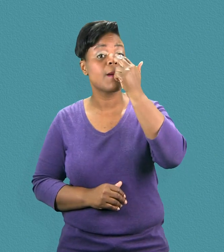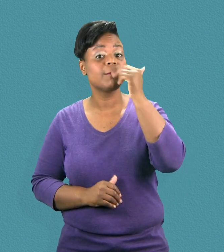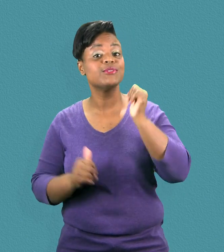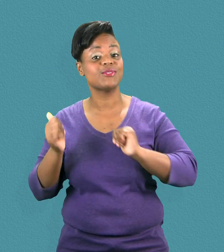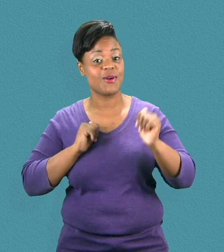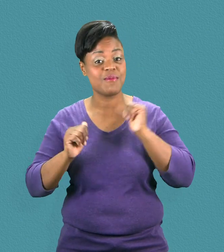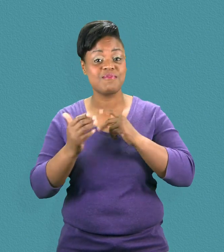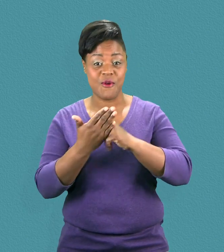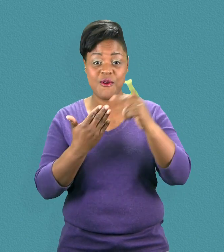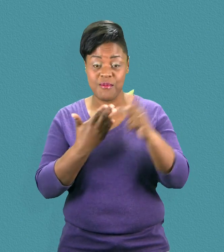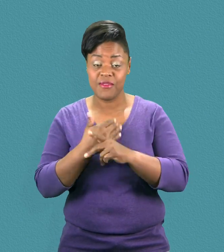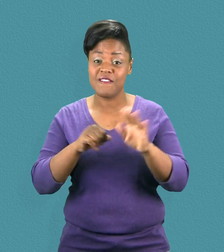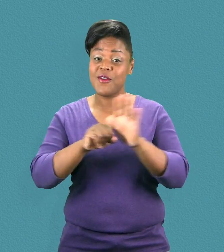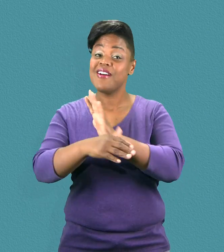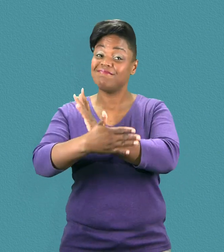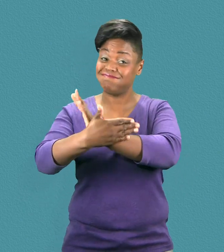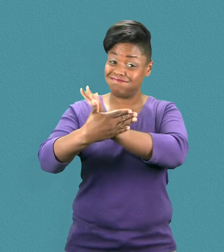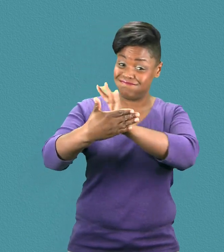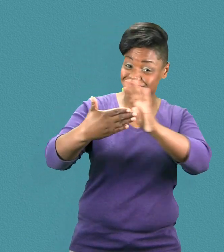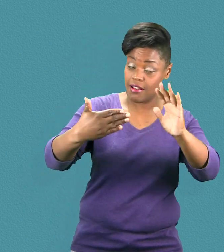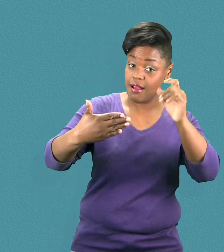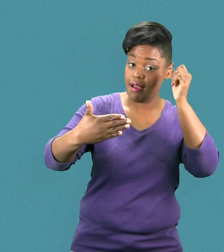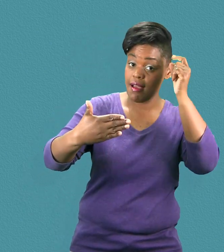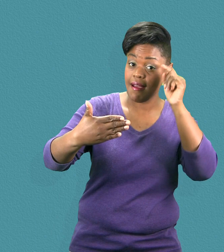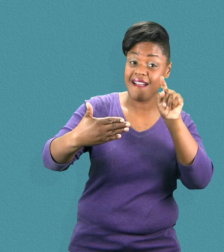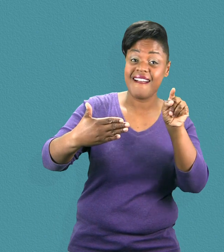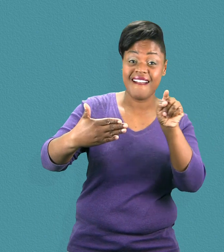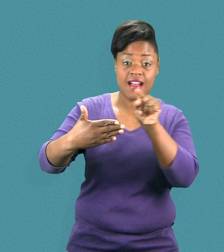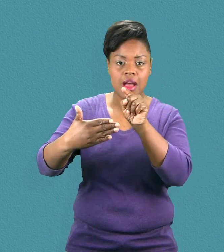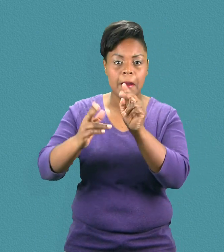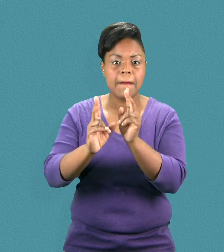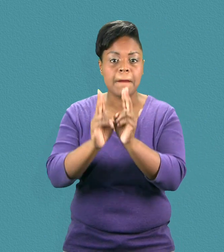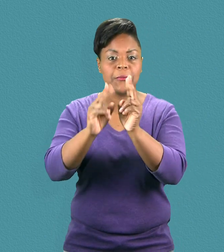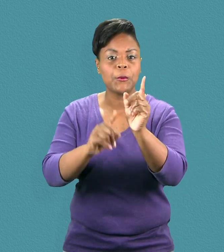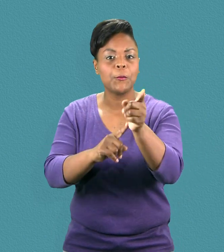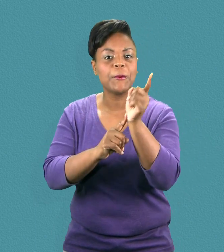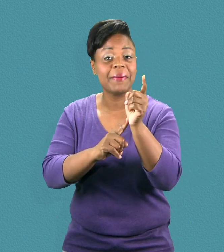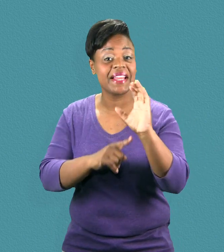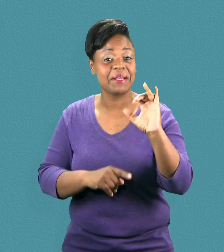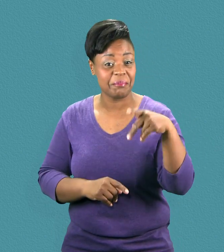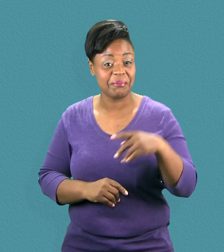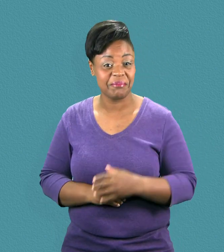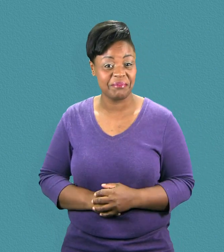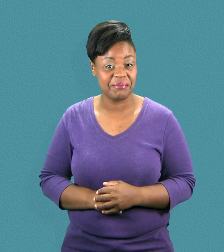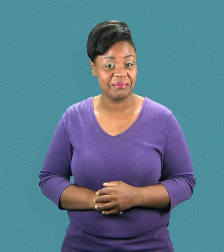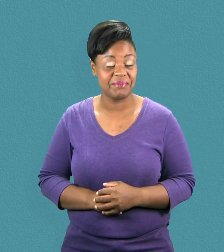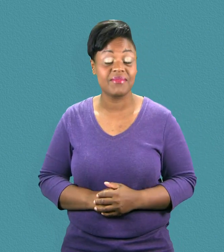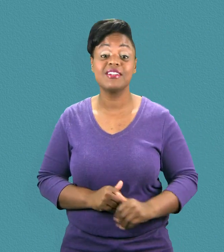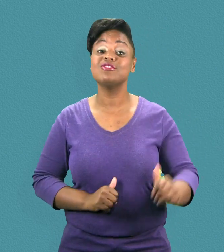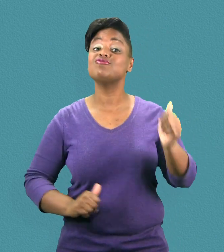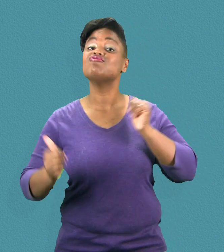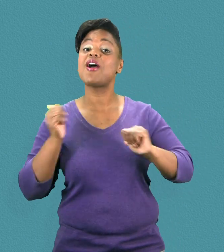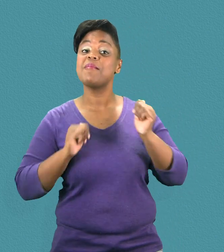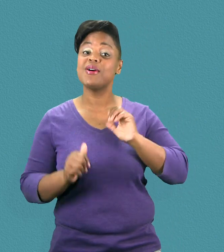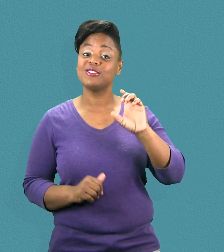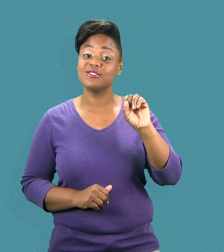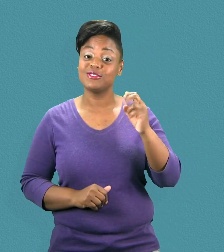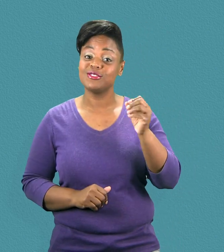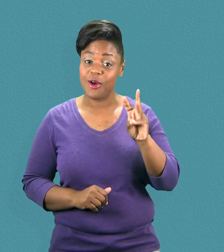a 30-second news story; a 1-minute sketch taken from a full-length comedy program;